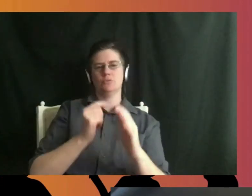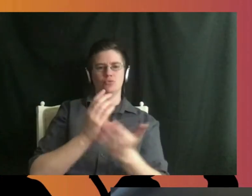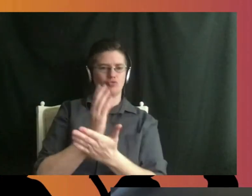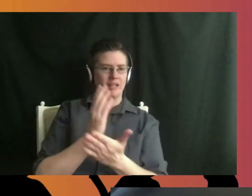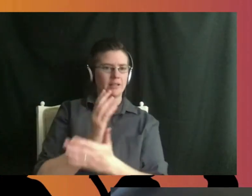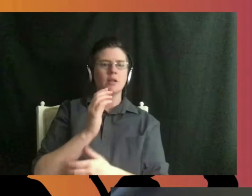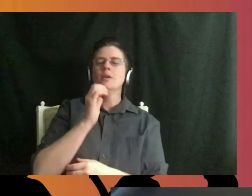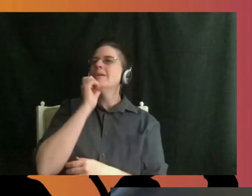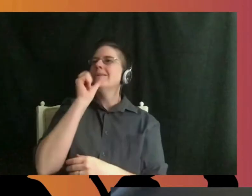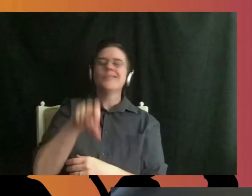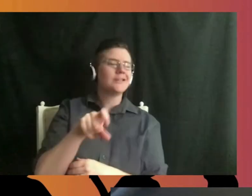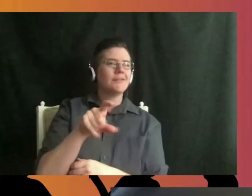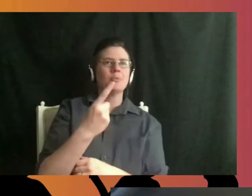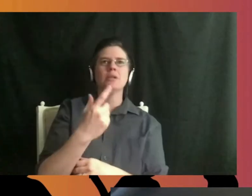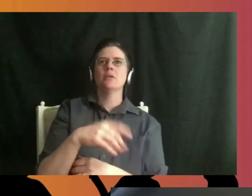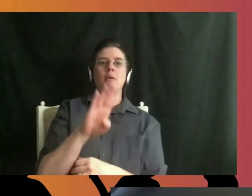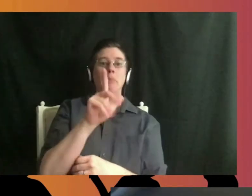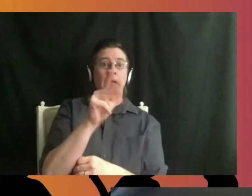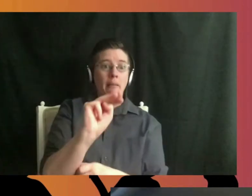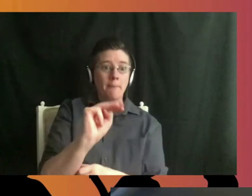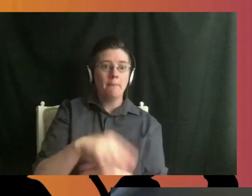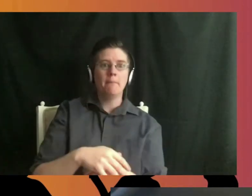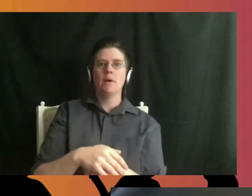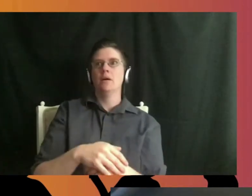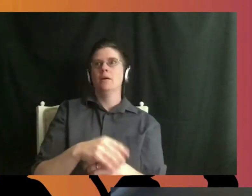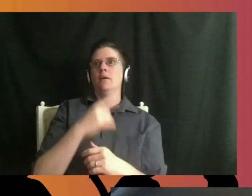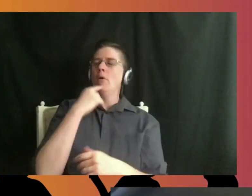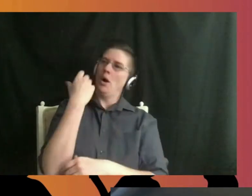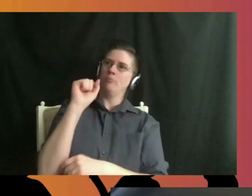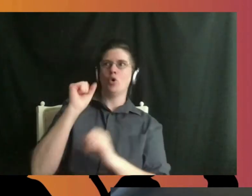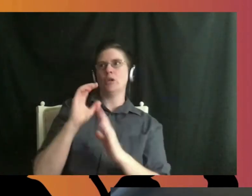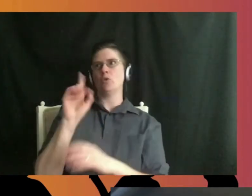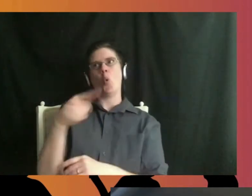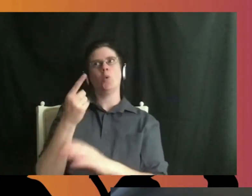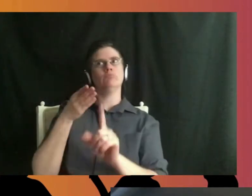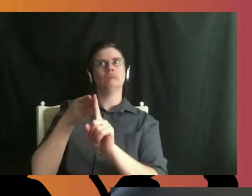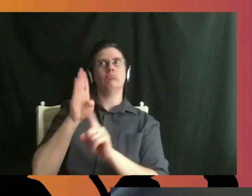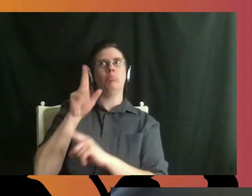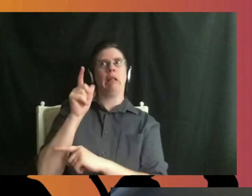about blm uh to say that you're a protester like there's there's multiple ways like directly after